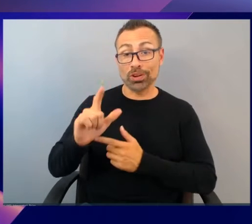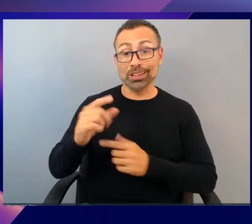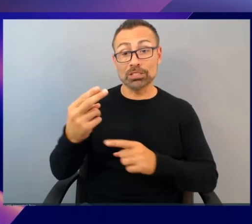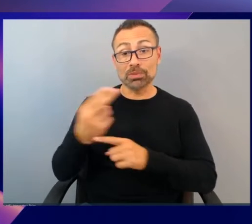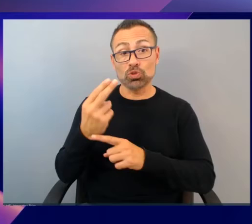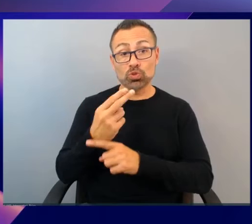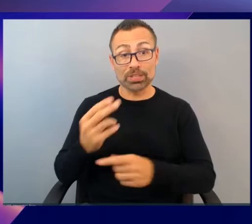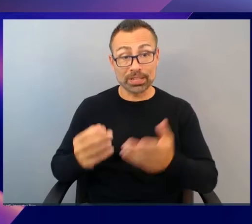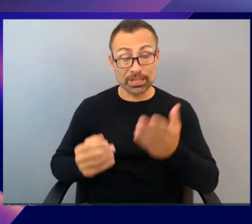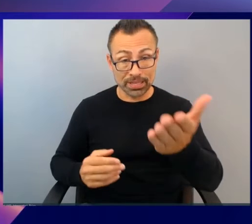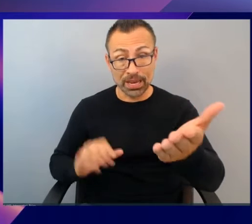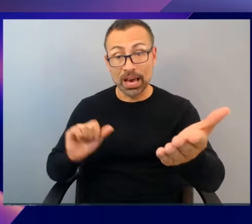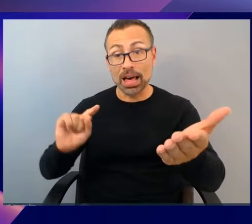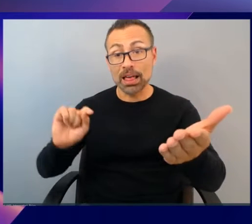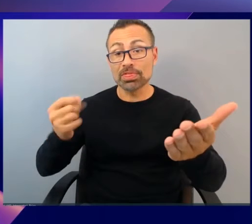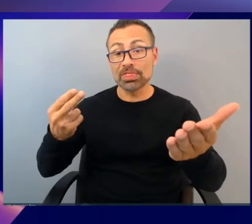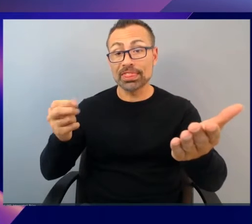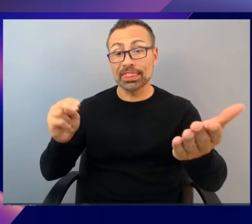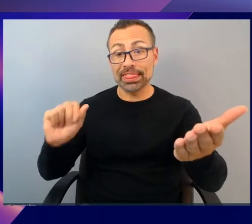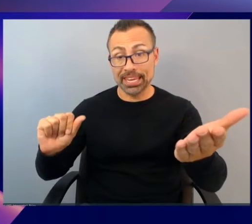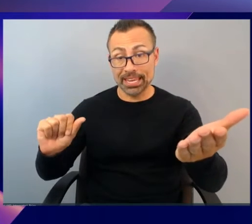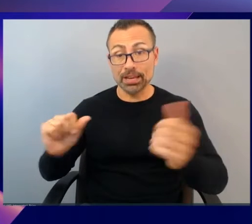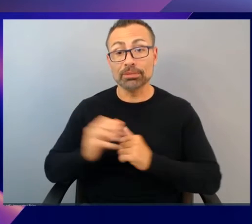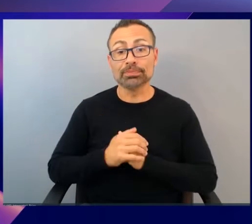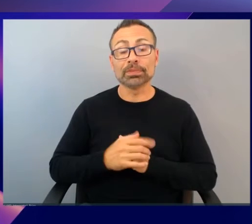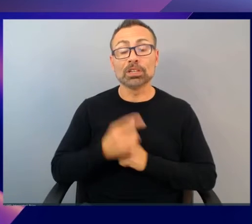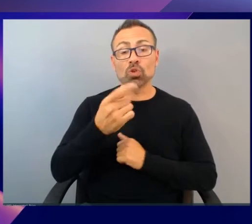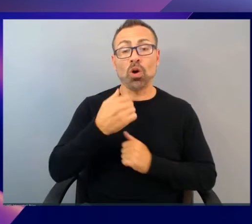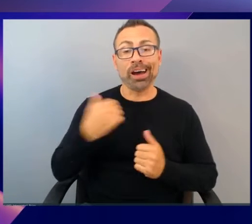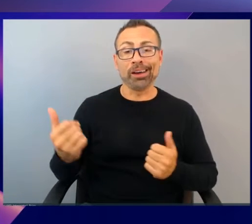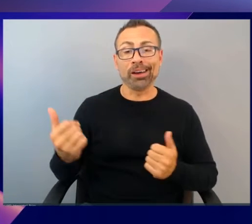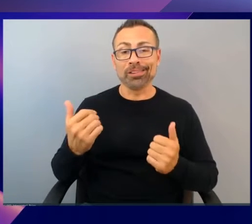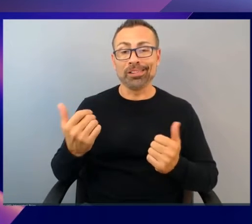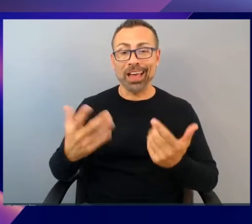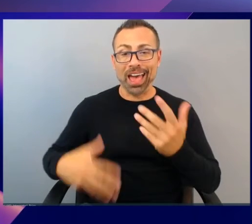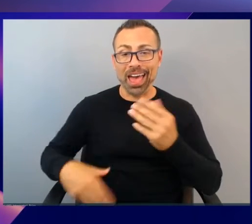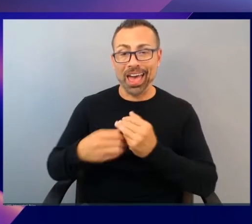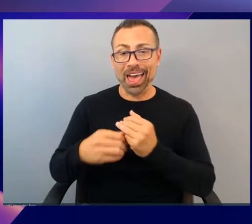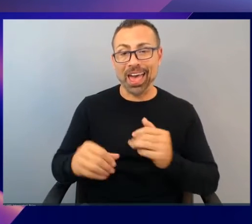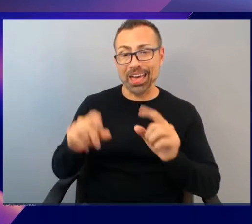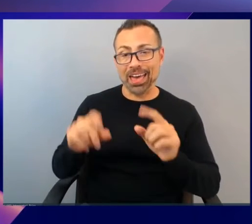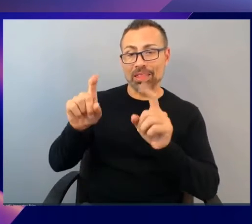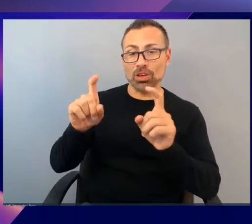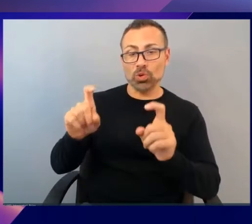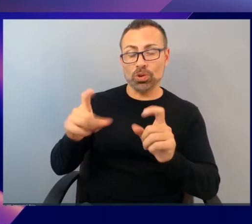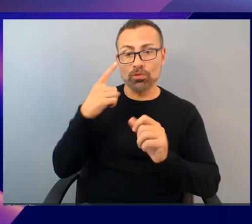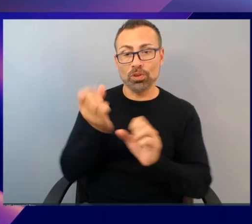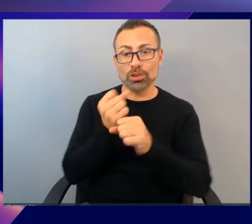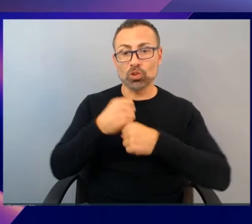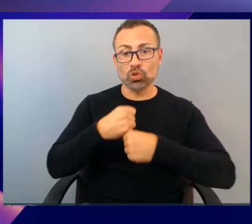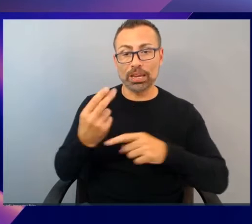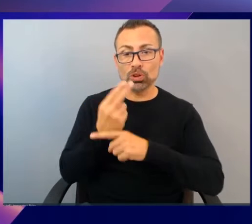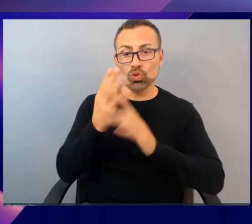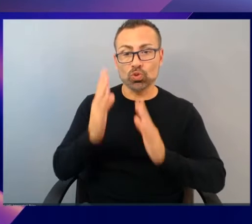So I'm just going to apply this particular query here. We're querying for the create-user API, and I'm gonna hit run.